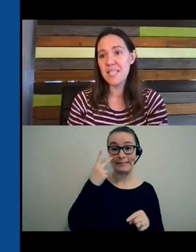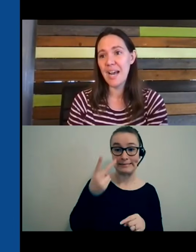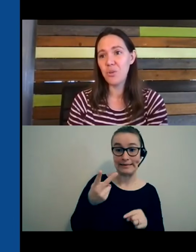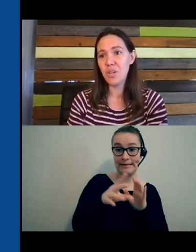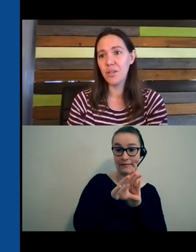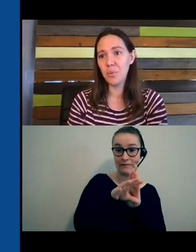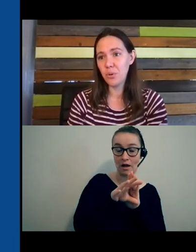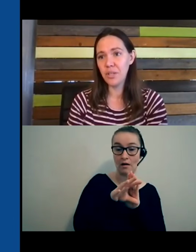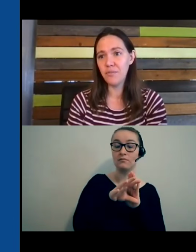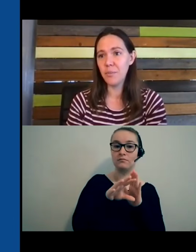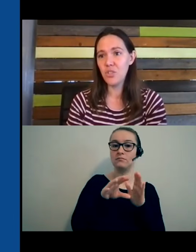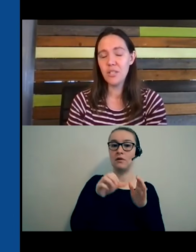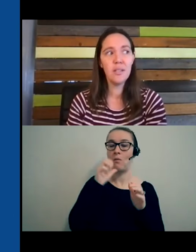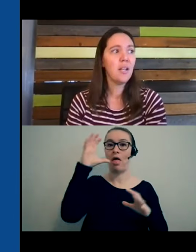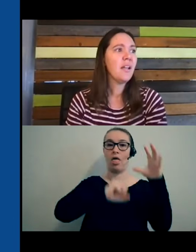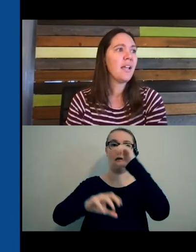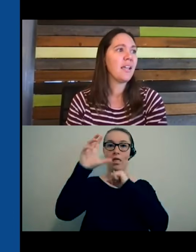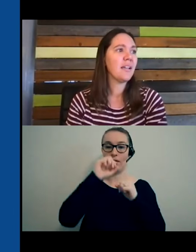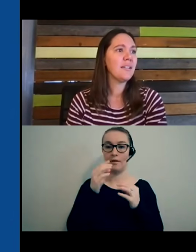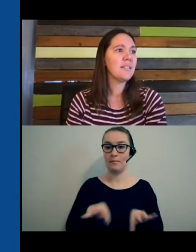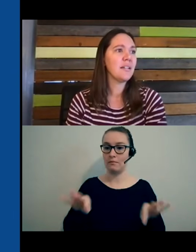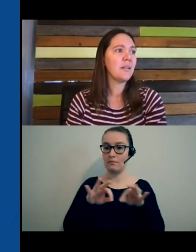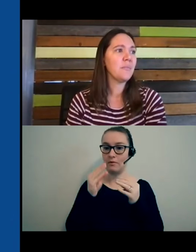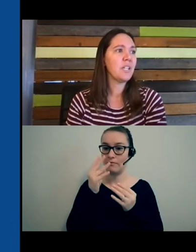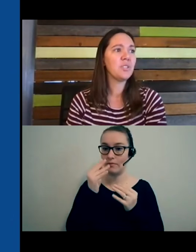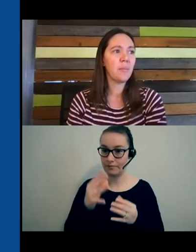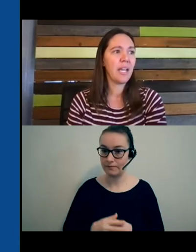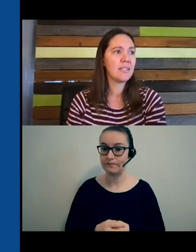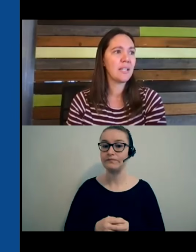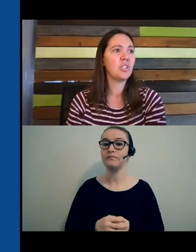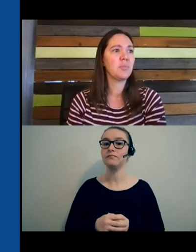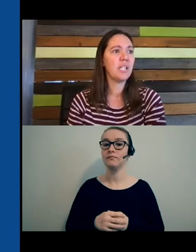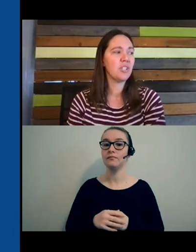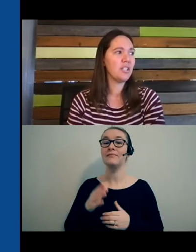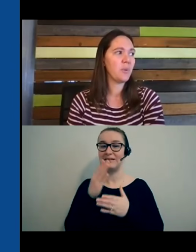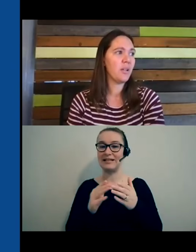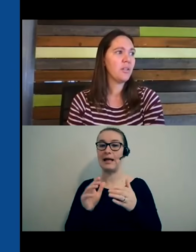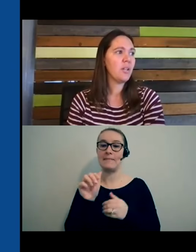out on important information. And they do some ASL interpretation as well.